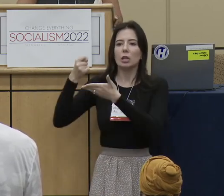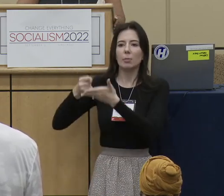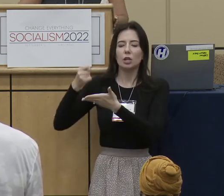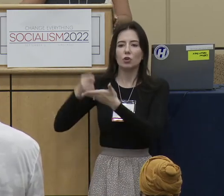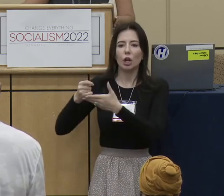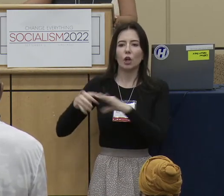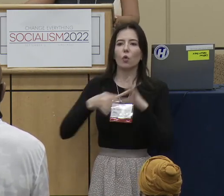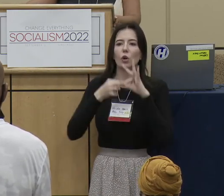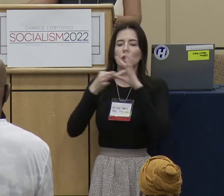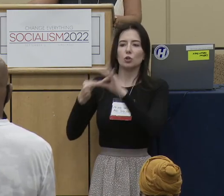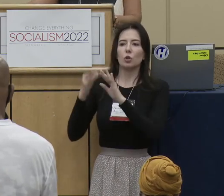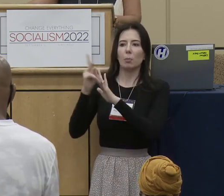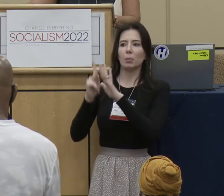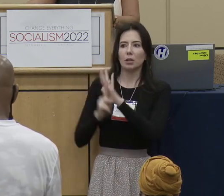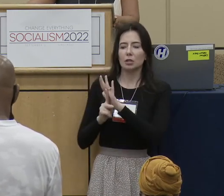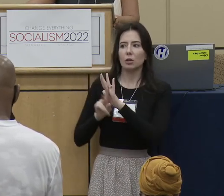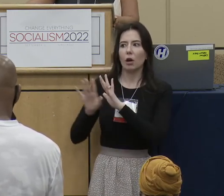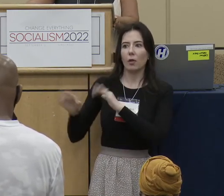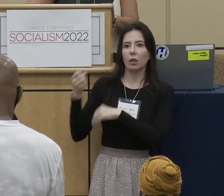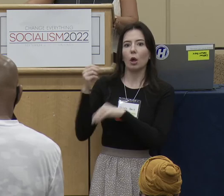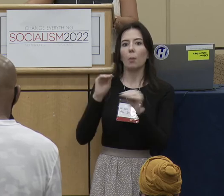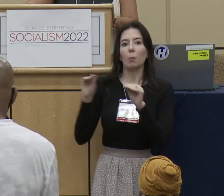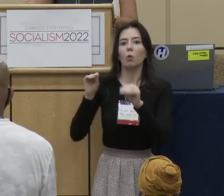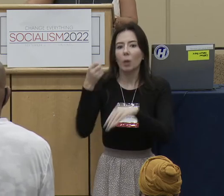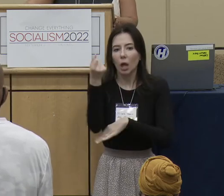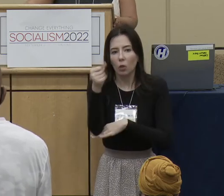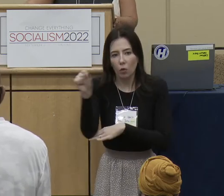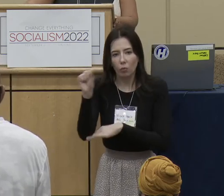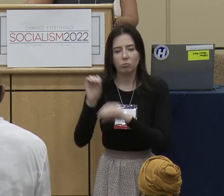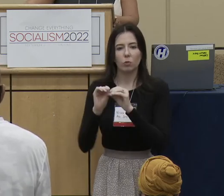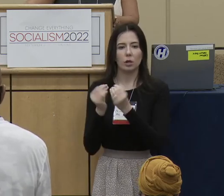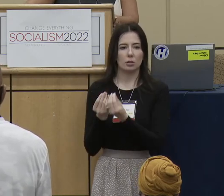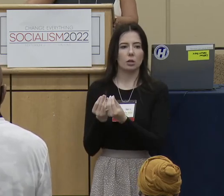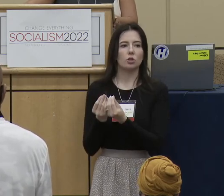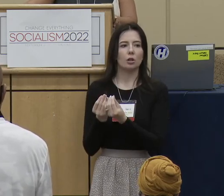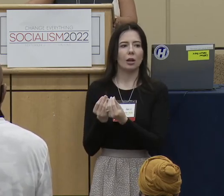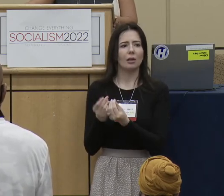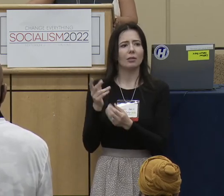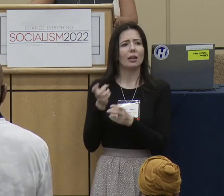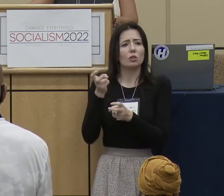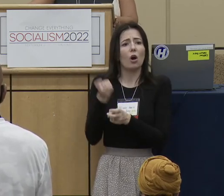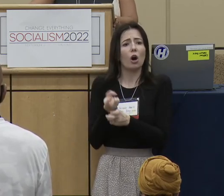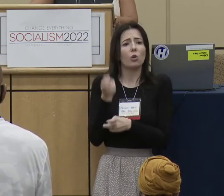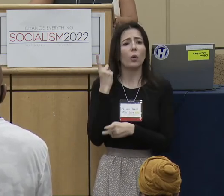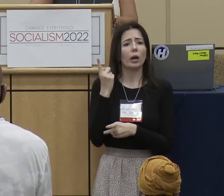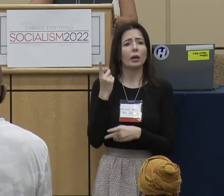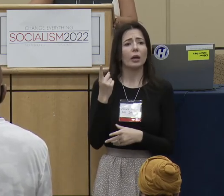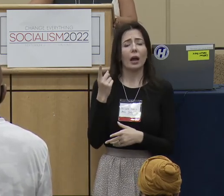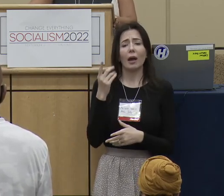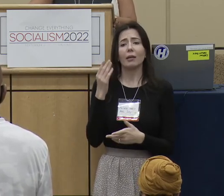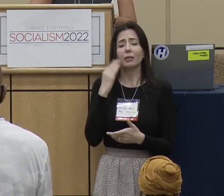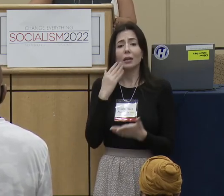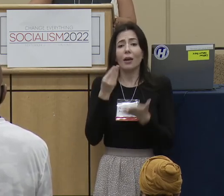then those paid staff also have to be treated according to the principles of, you know, of the movement and the organization.